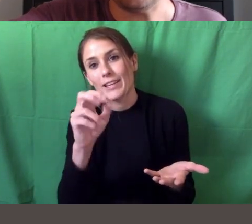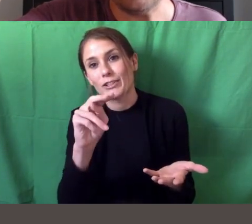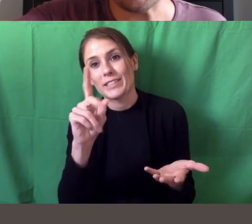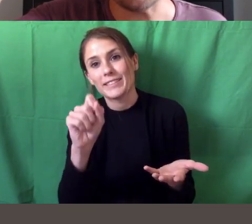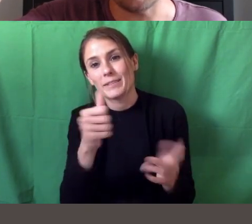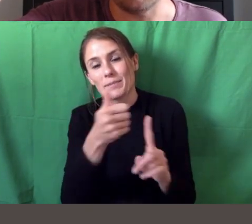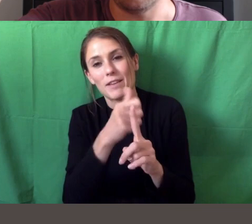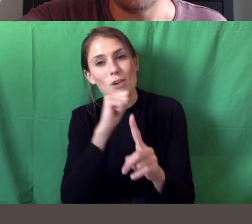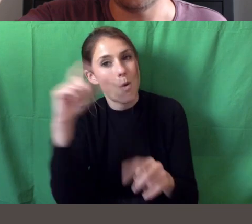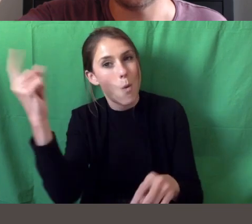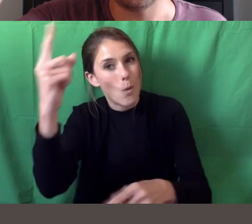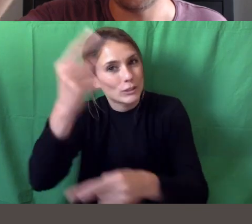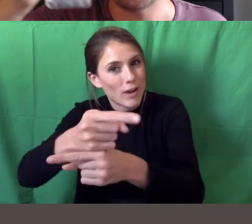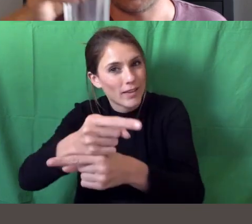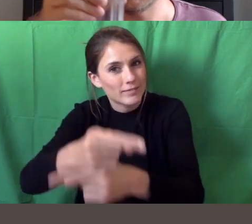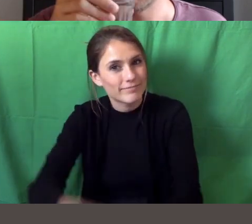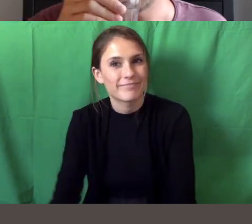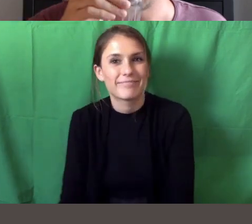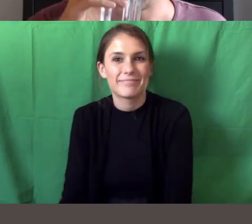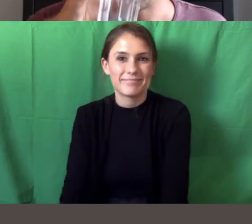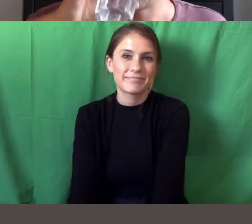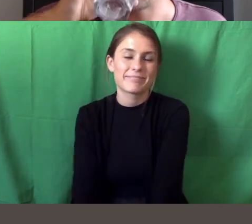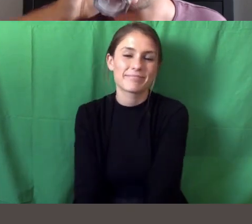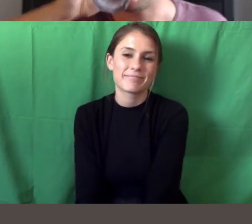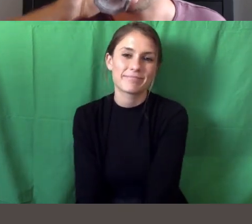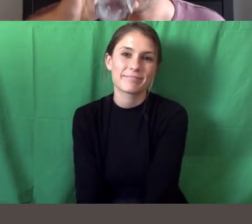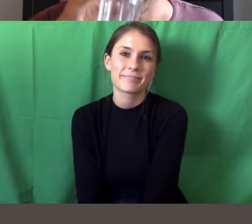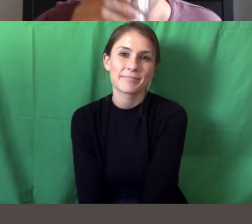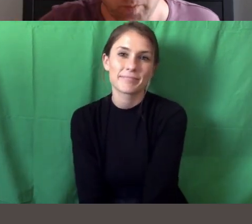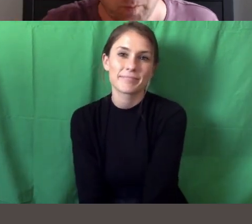to say that legends are not always right.